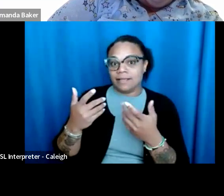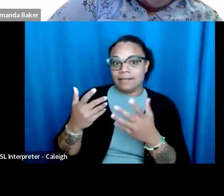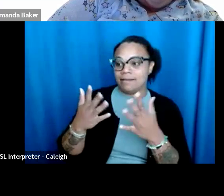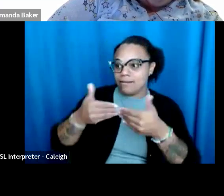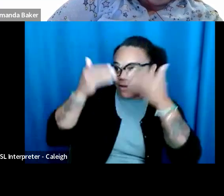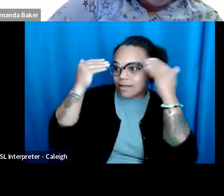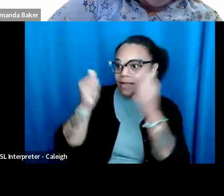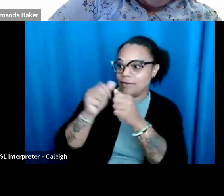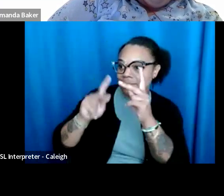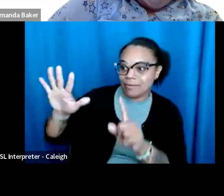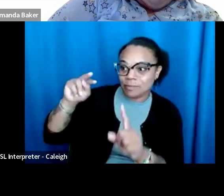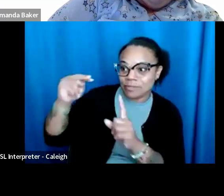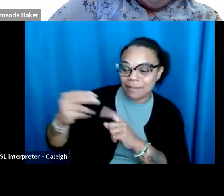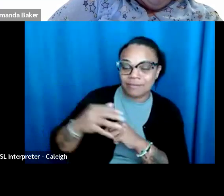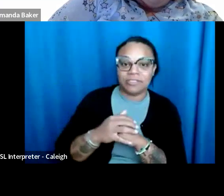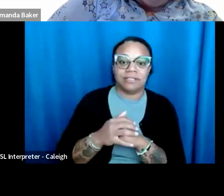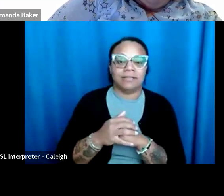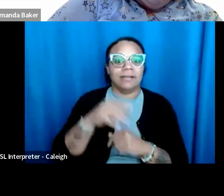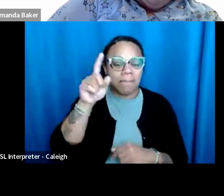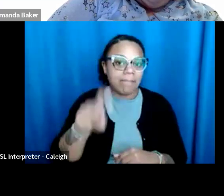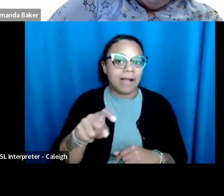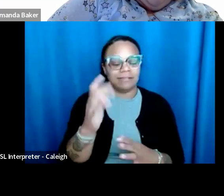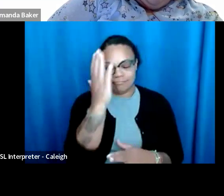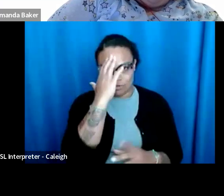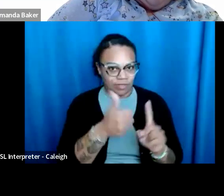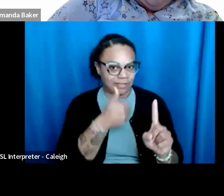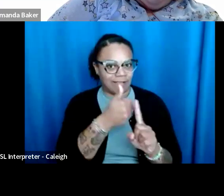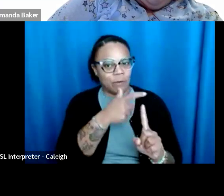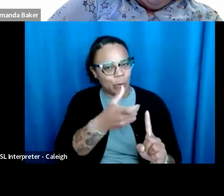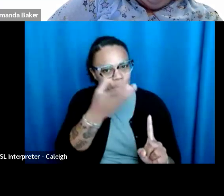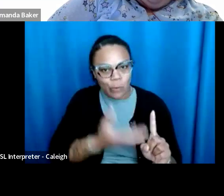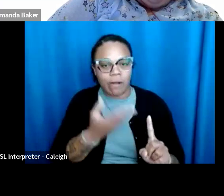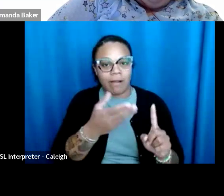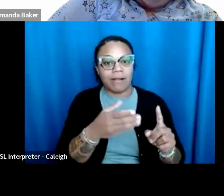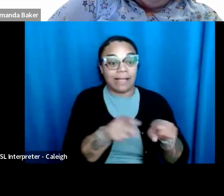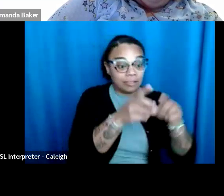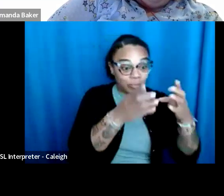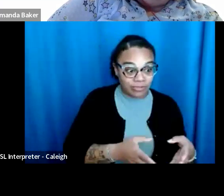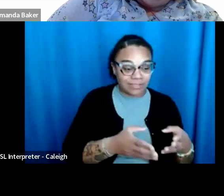and you have to know who you are as a person and as an advocate in order to move forward.